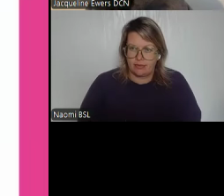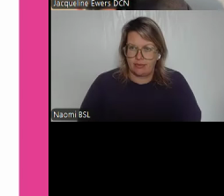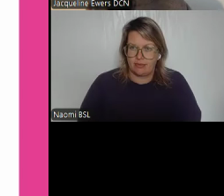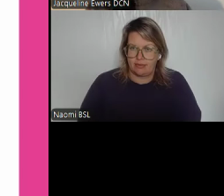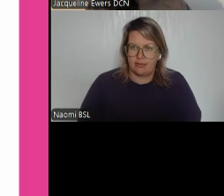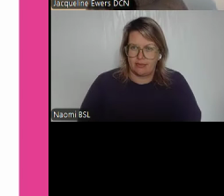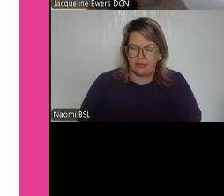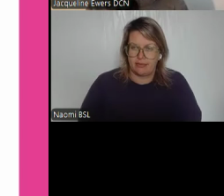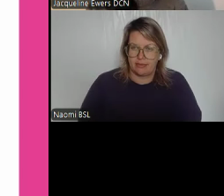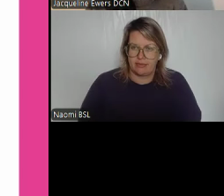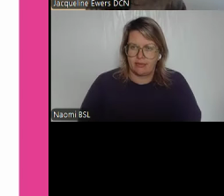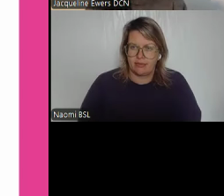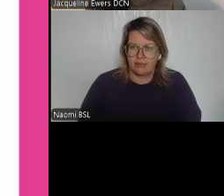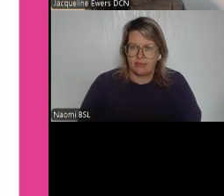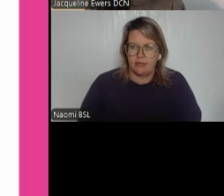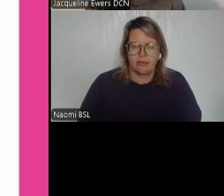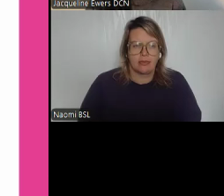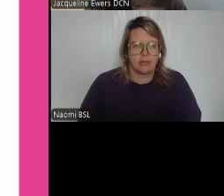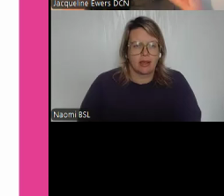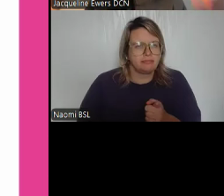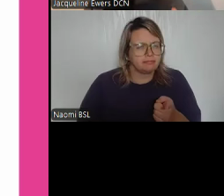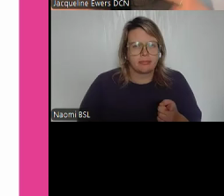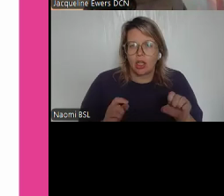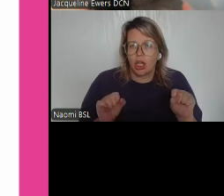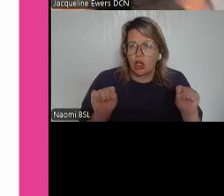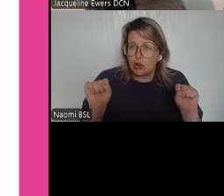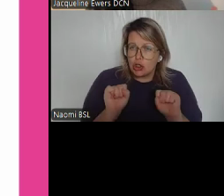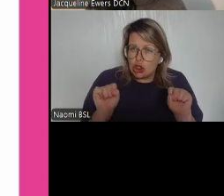If you haven't done so recently and you're using email,